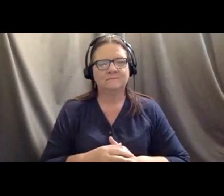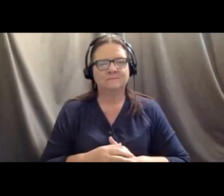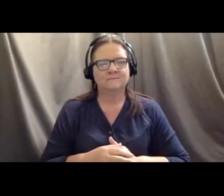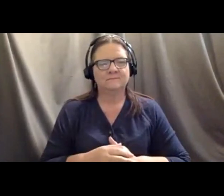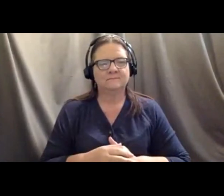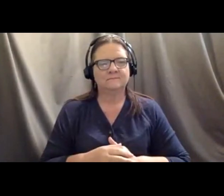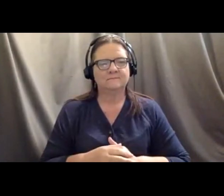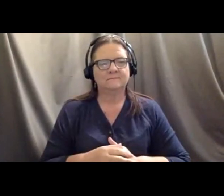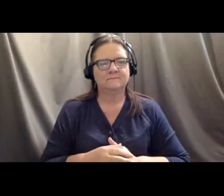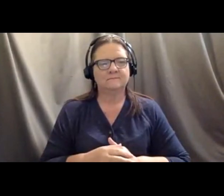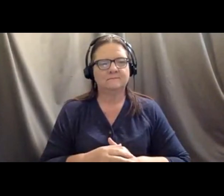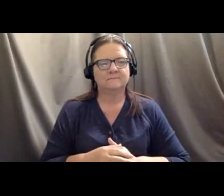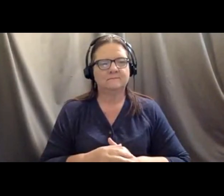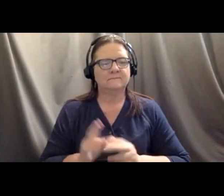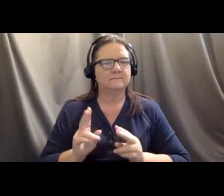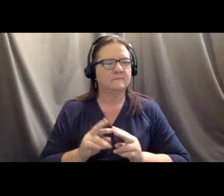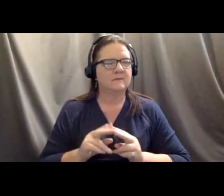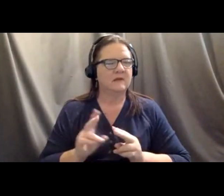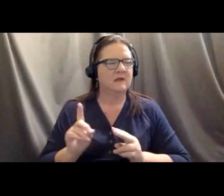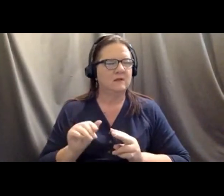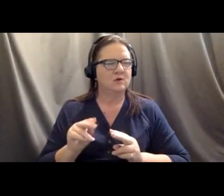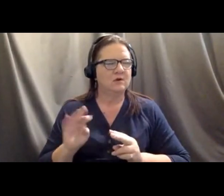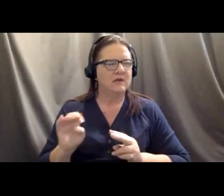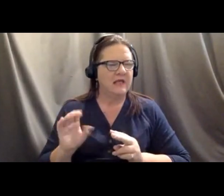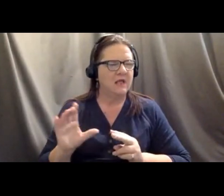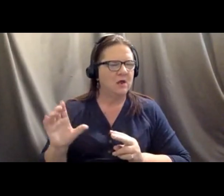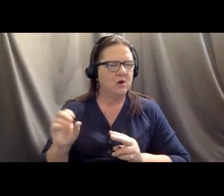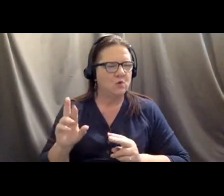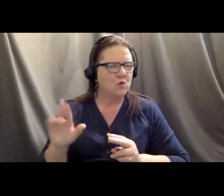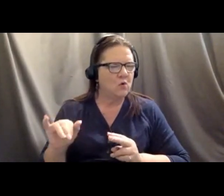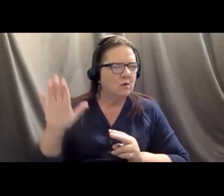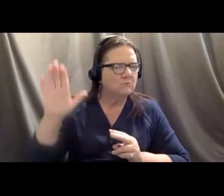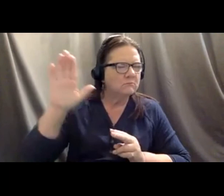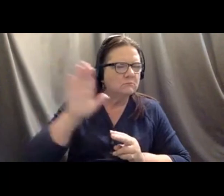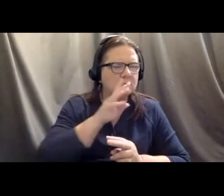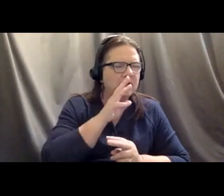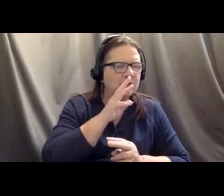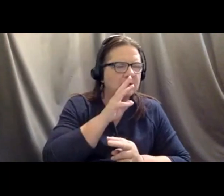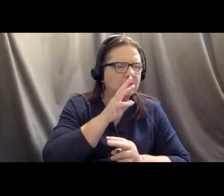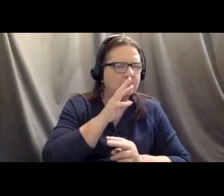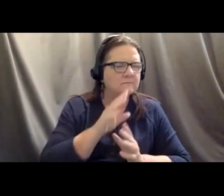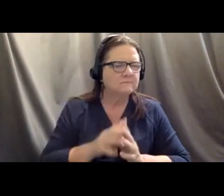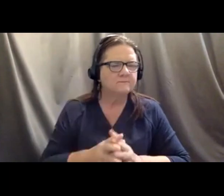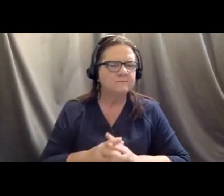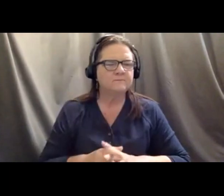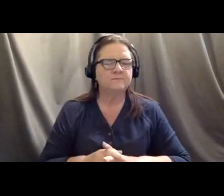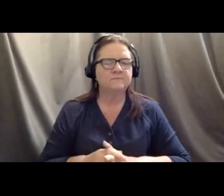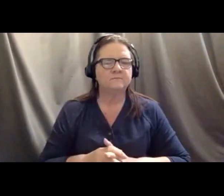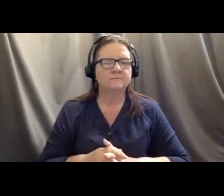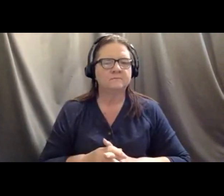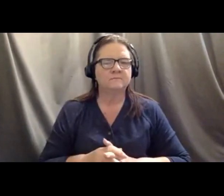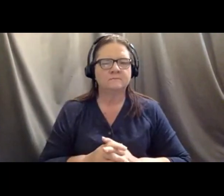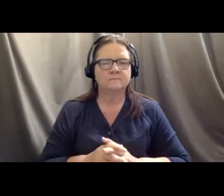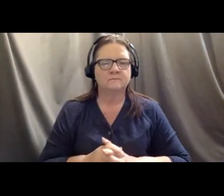And either Diane or Corey, did somebody else unmute?